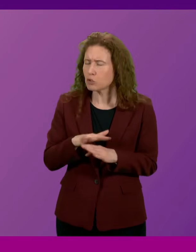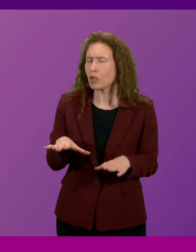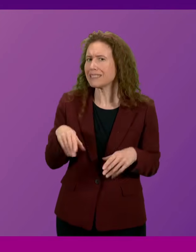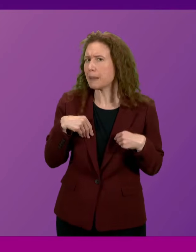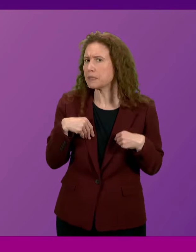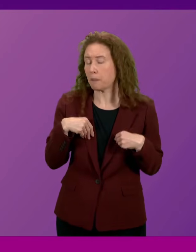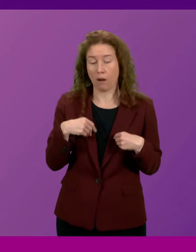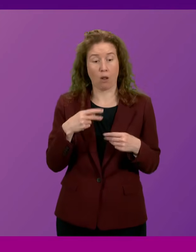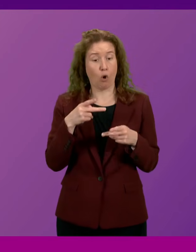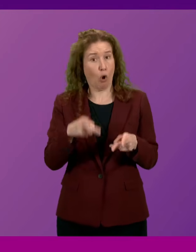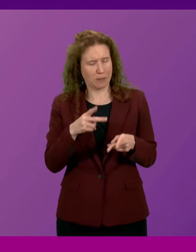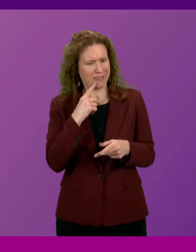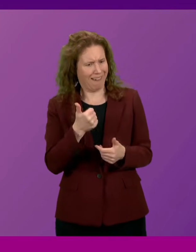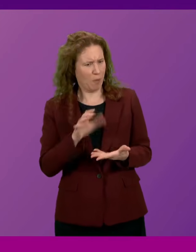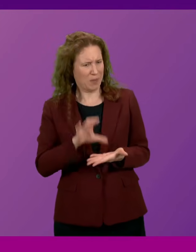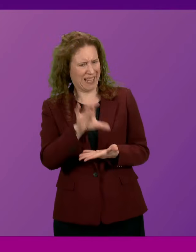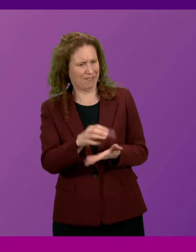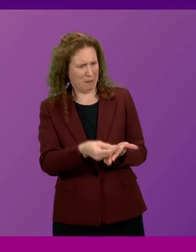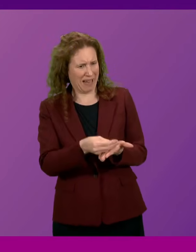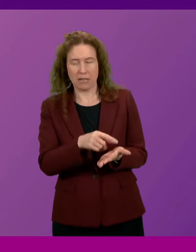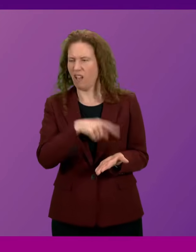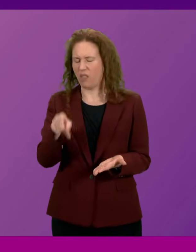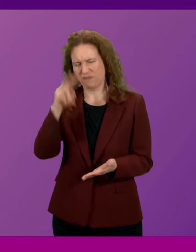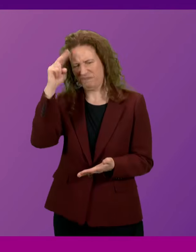given funding with one hand and then to see it being taken away with the other? Will he